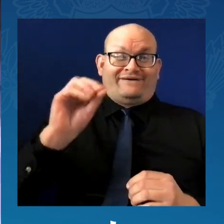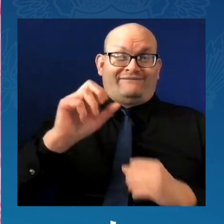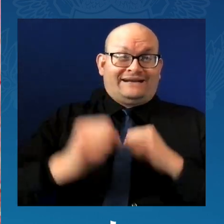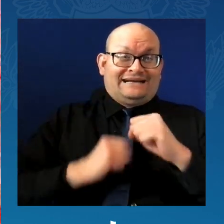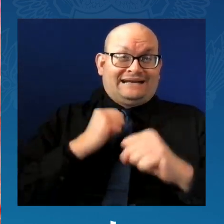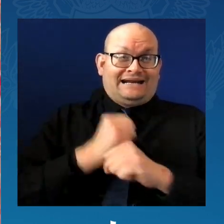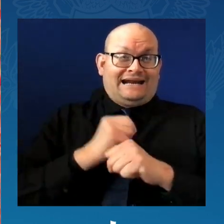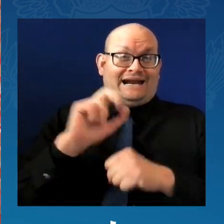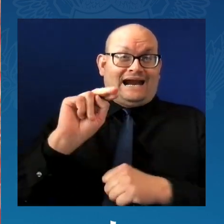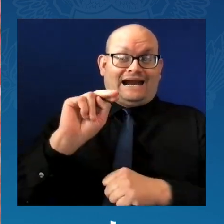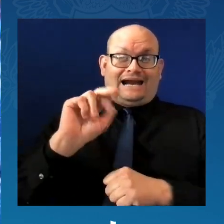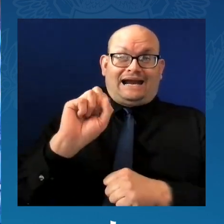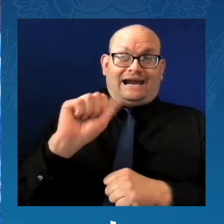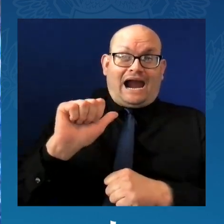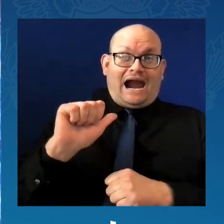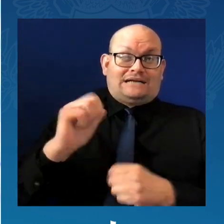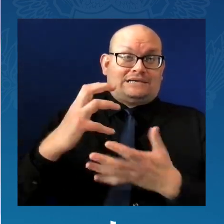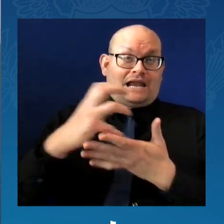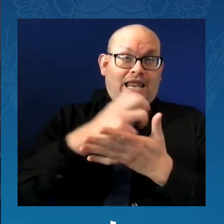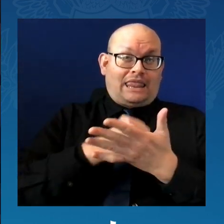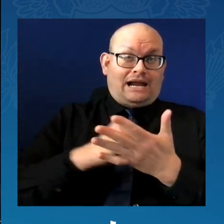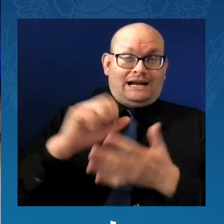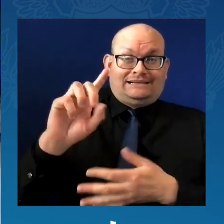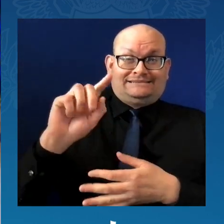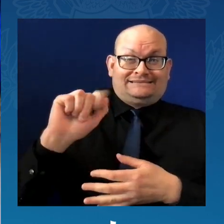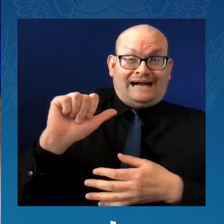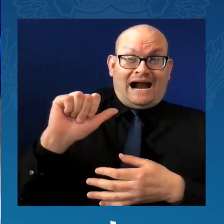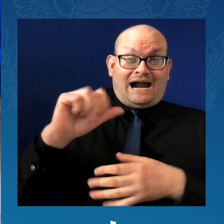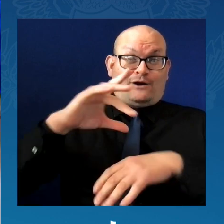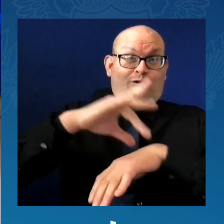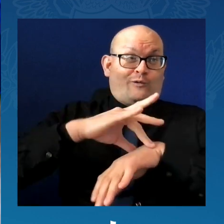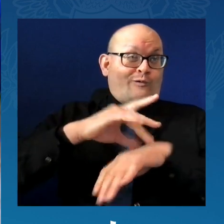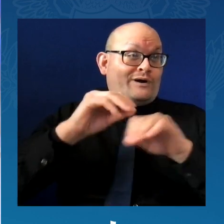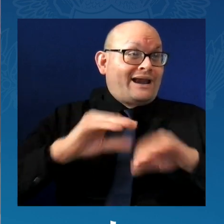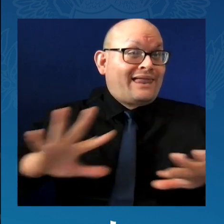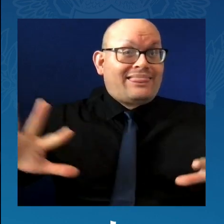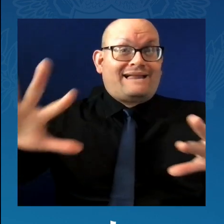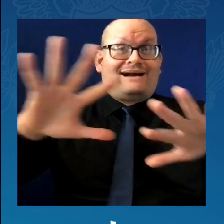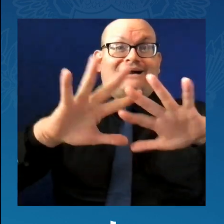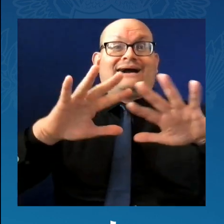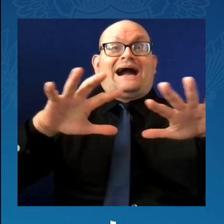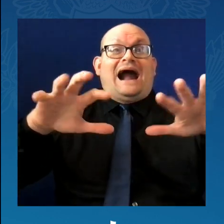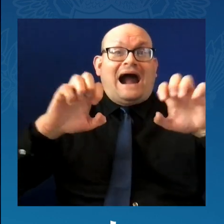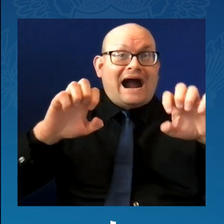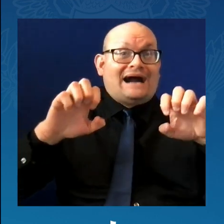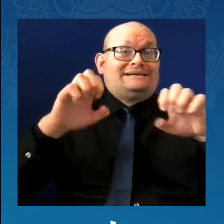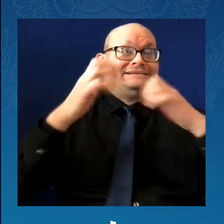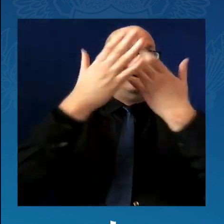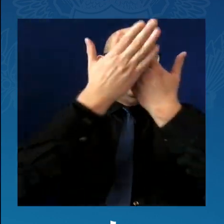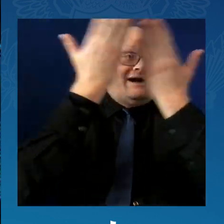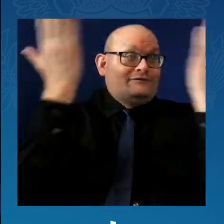on Earth's land, water, ice and atmosphere. Now, a new era of earth science